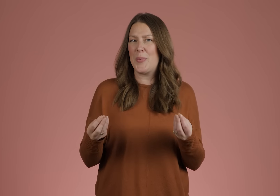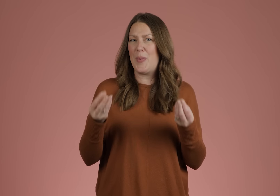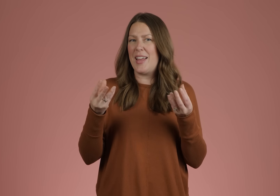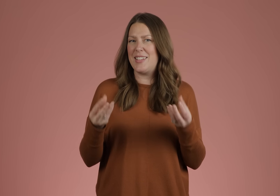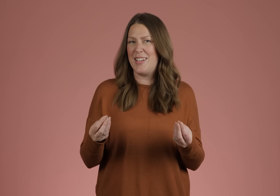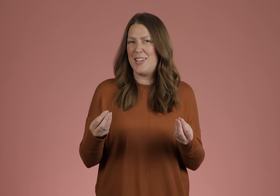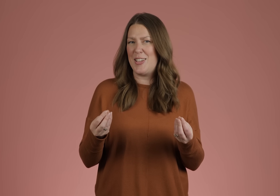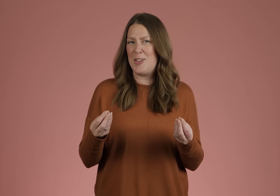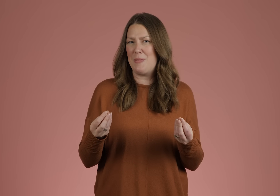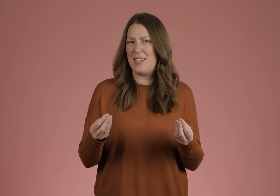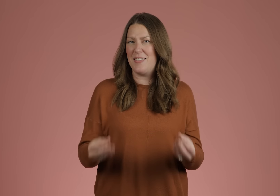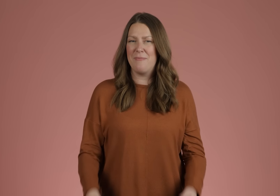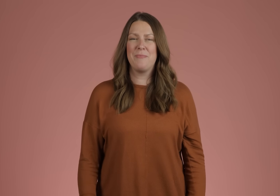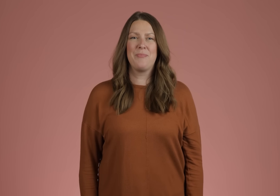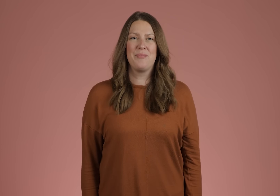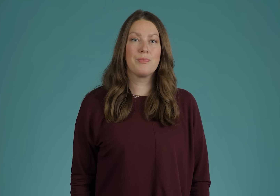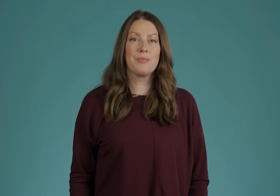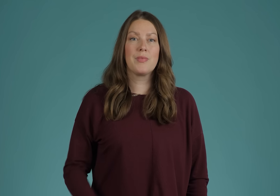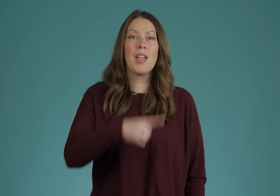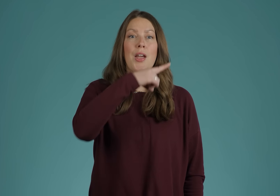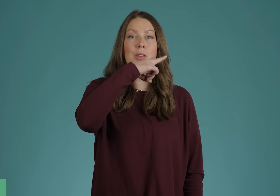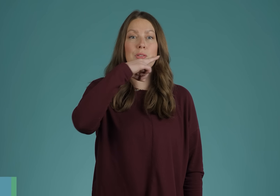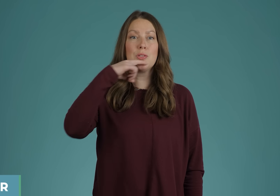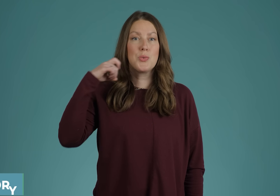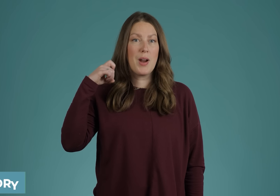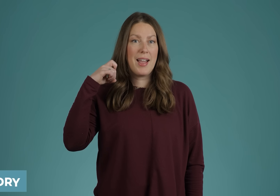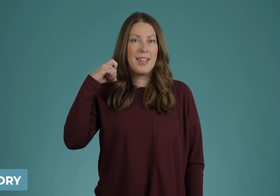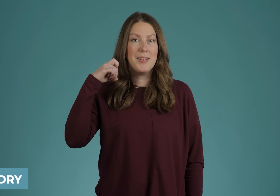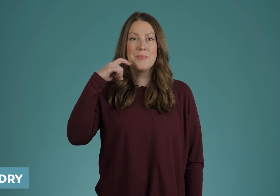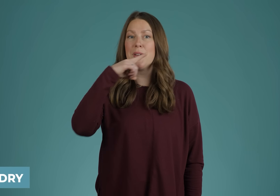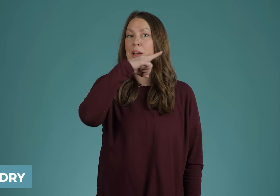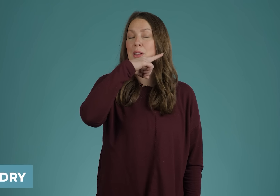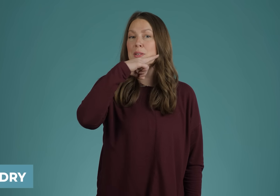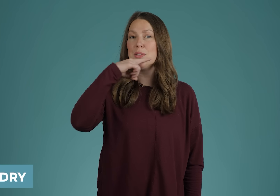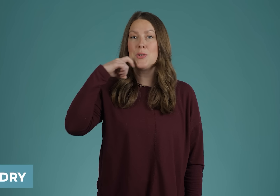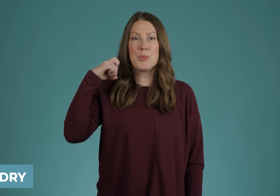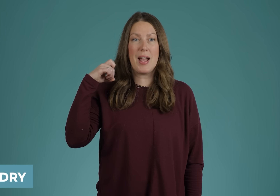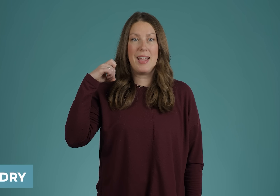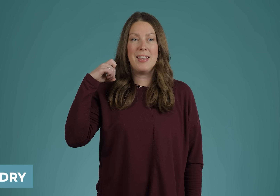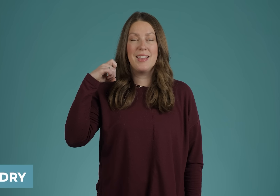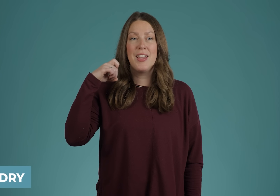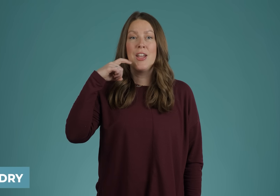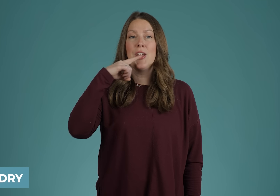Wet Humid Dry Dry